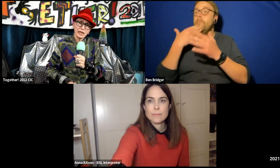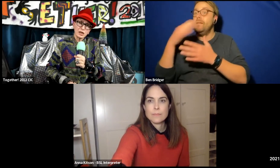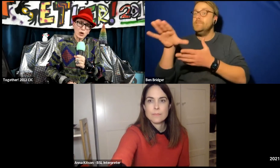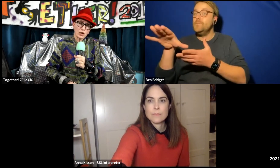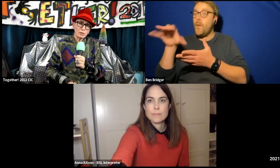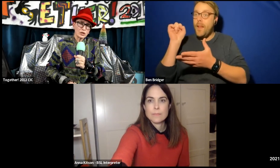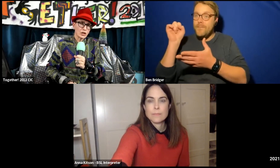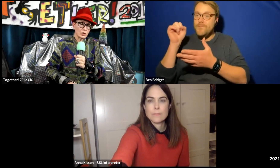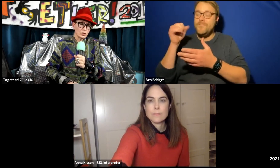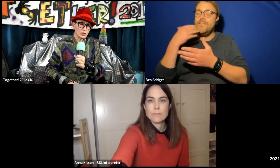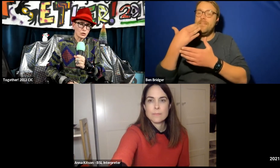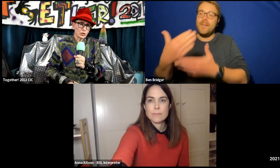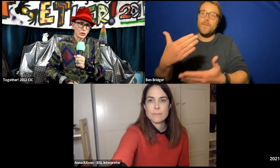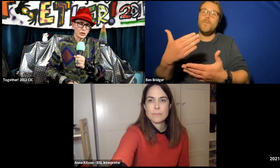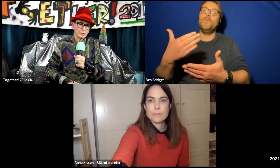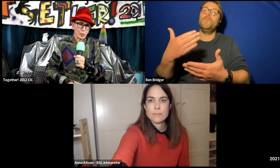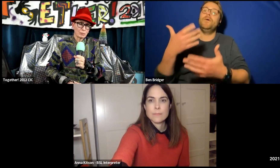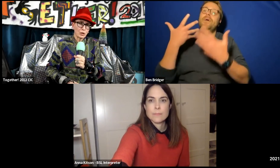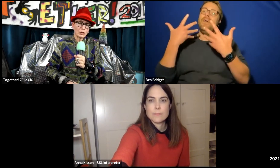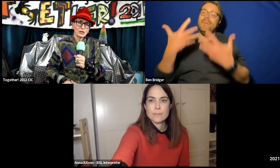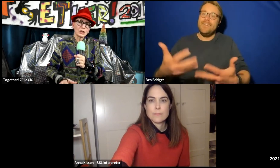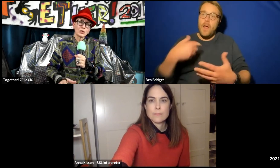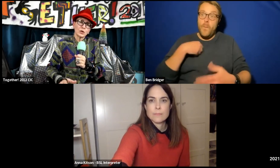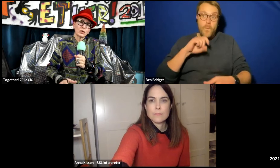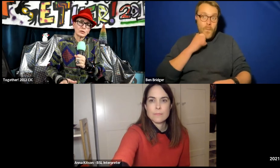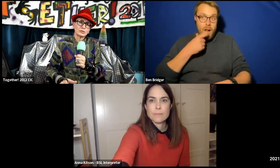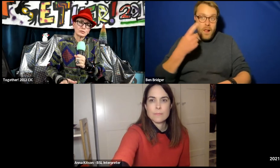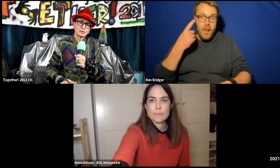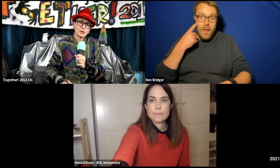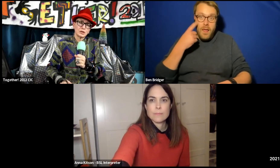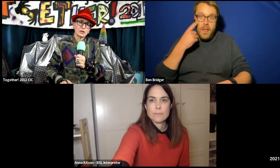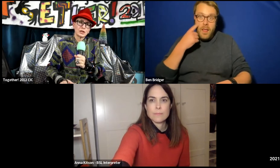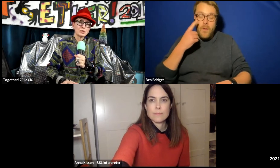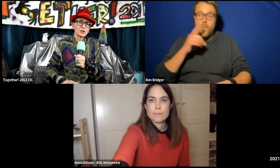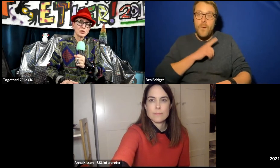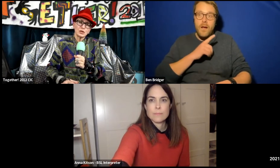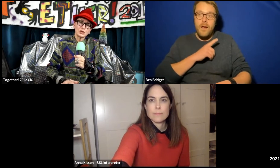Now I'm going to try, partly to give our captioners and